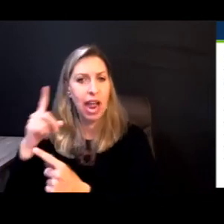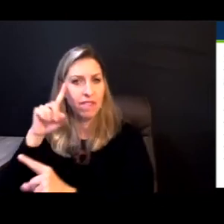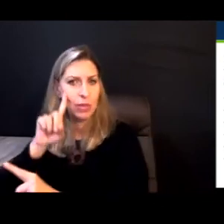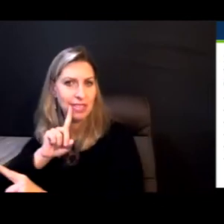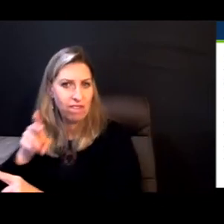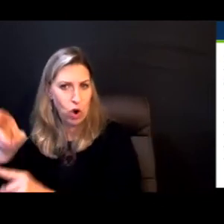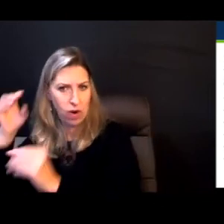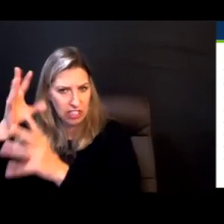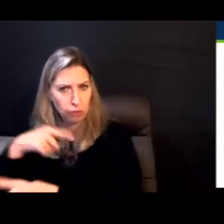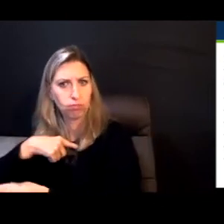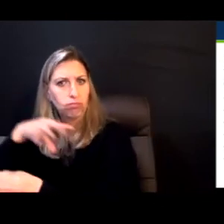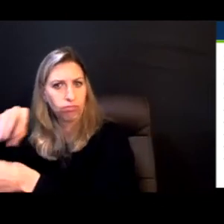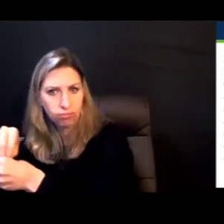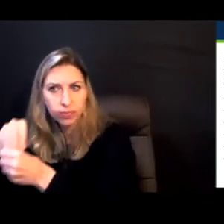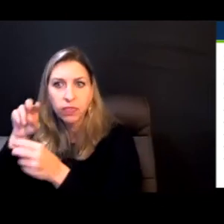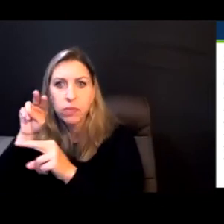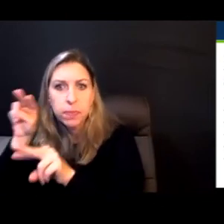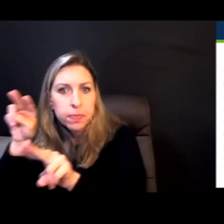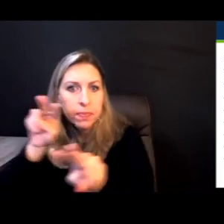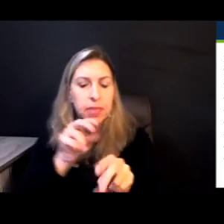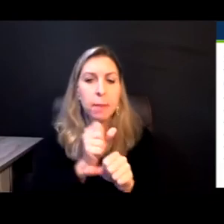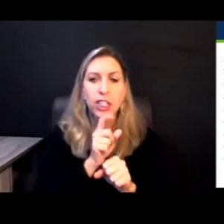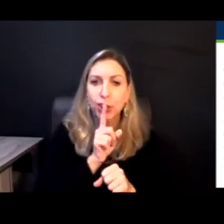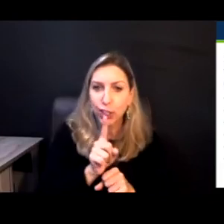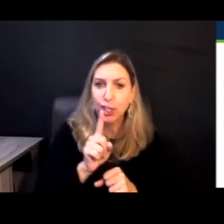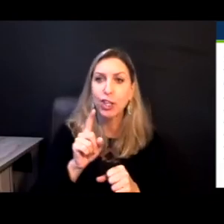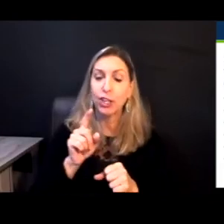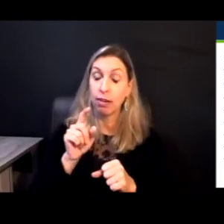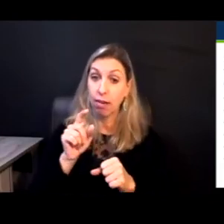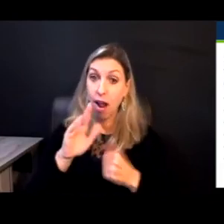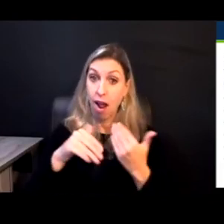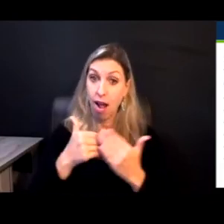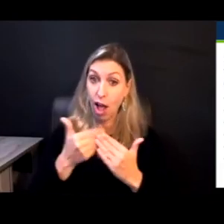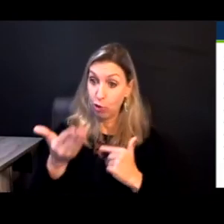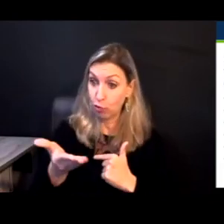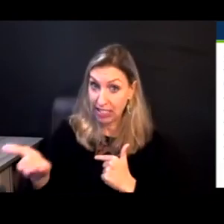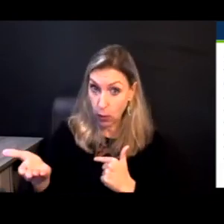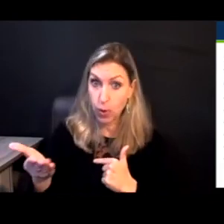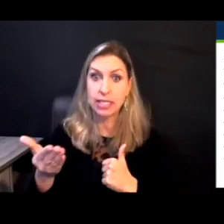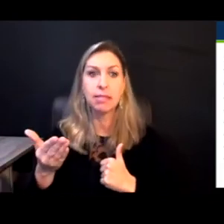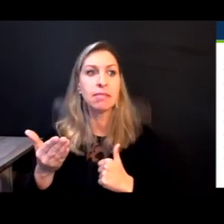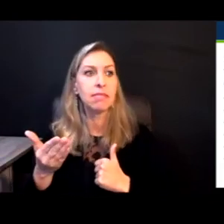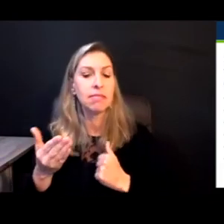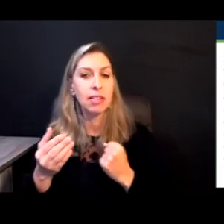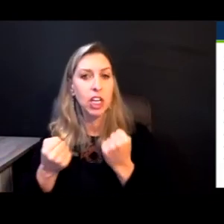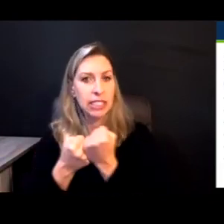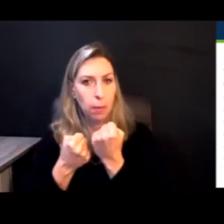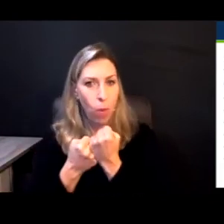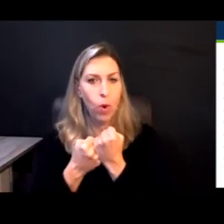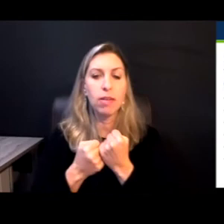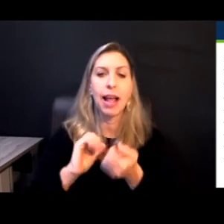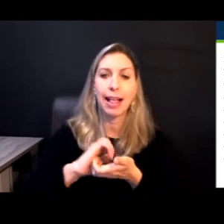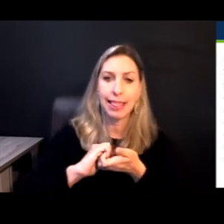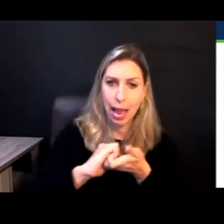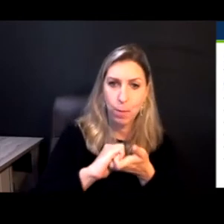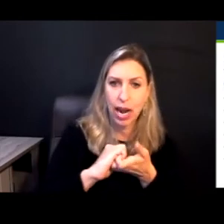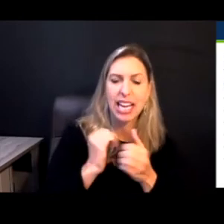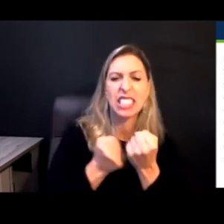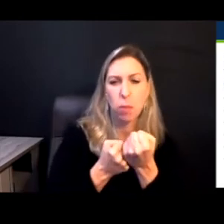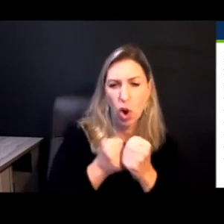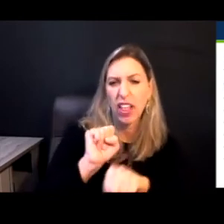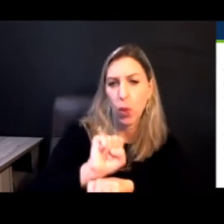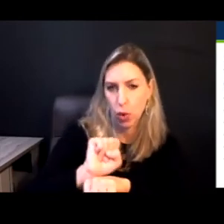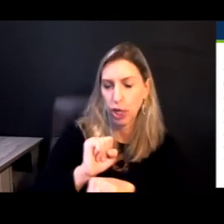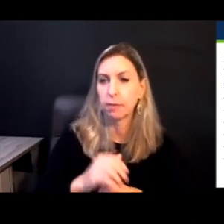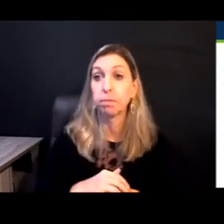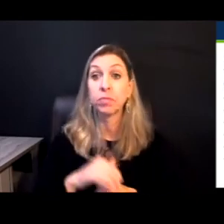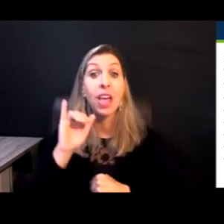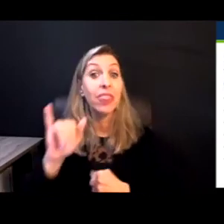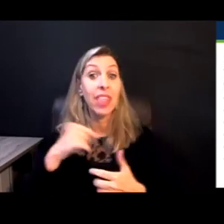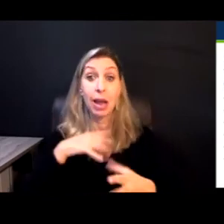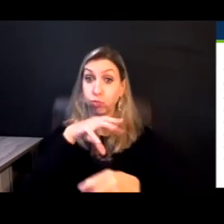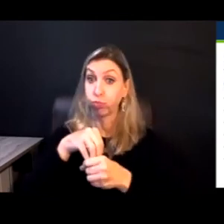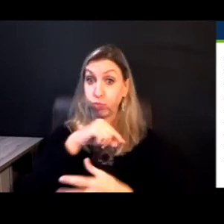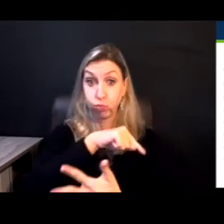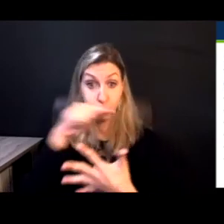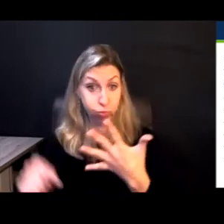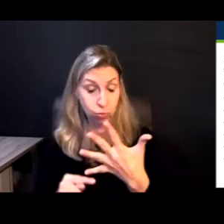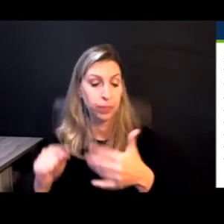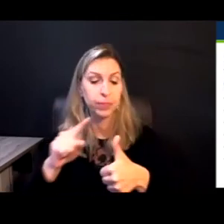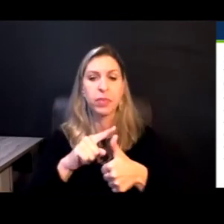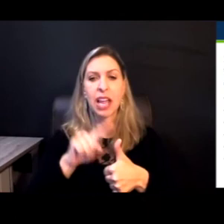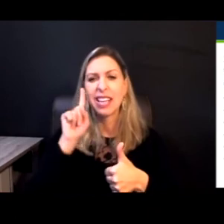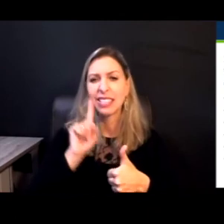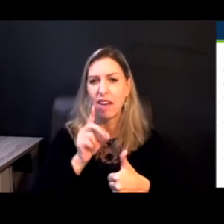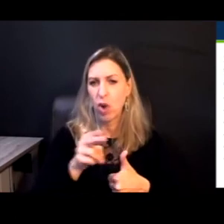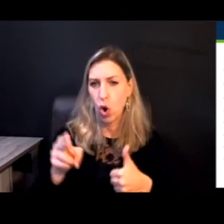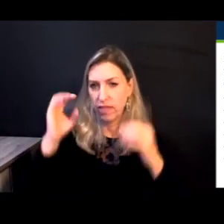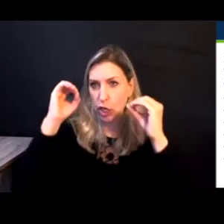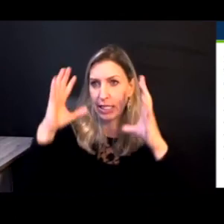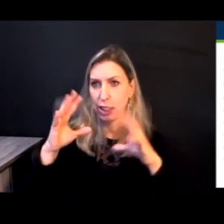supported each other’s work. These are the following meetings I participated in: